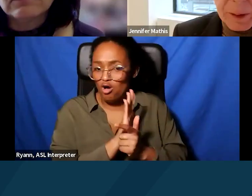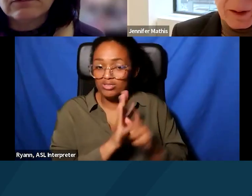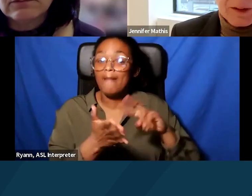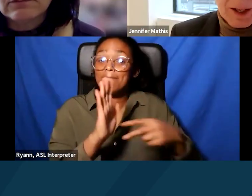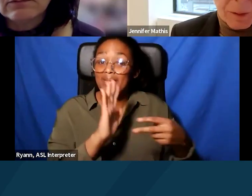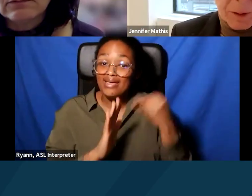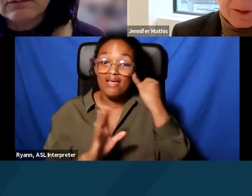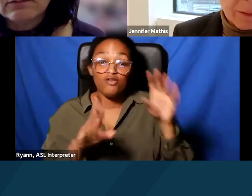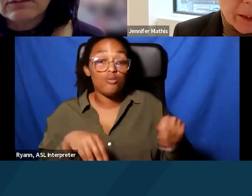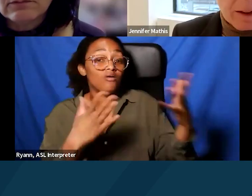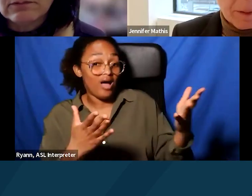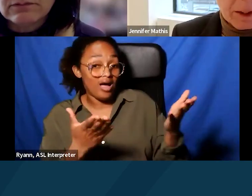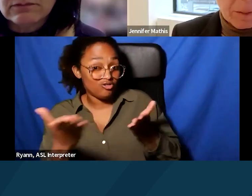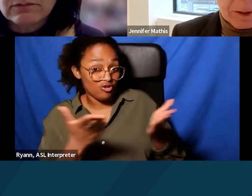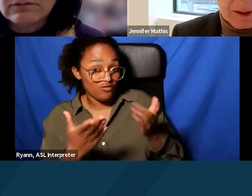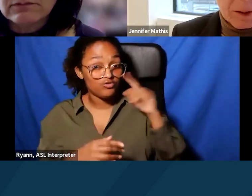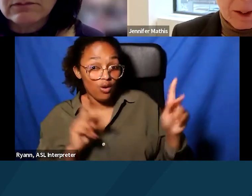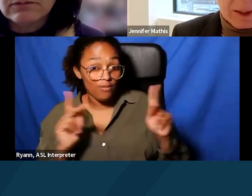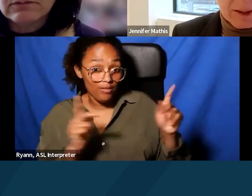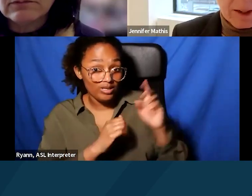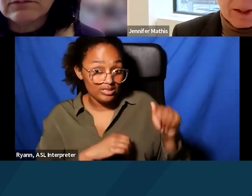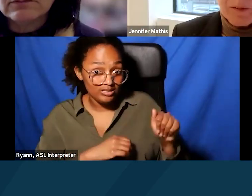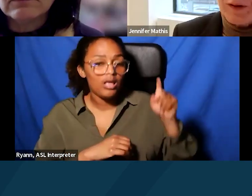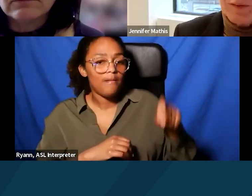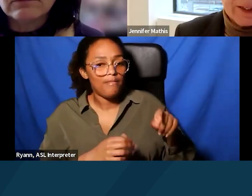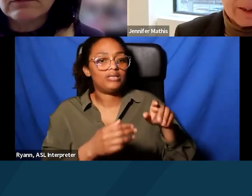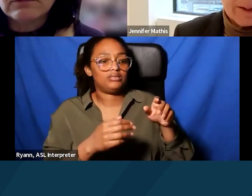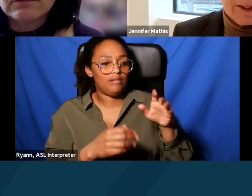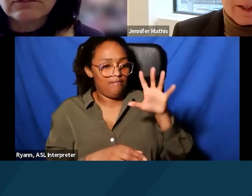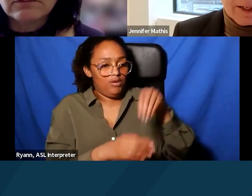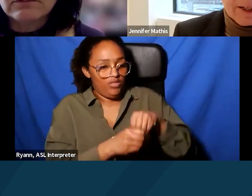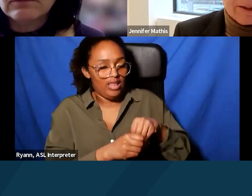disabilities, you have to provide them in the most integrated setting appropriate.